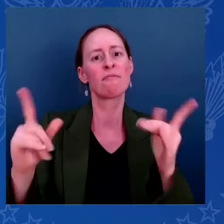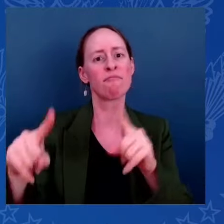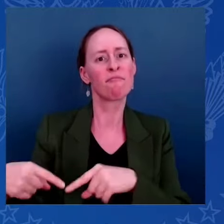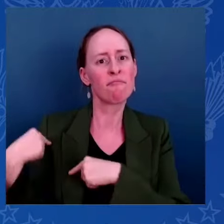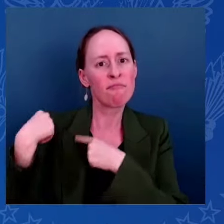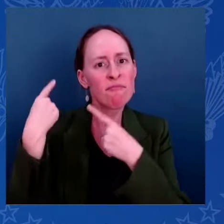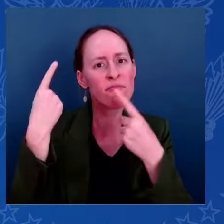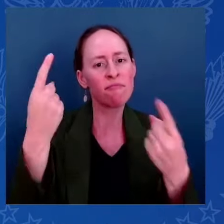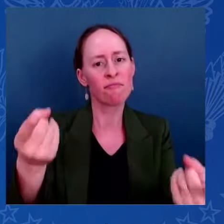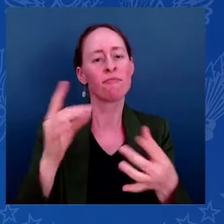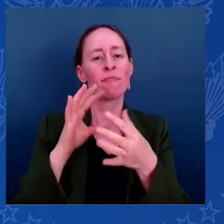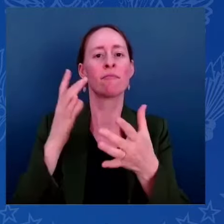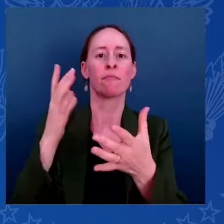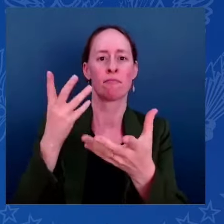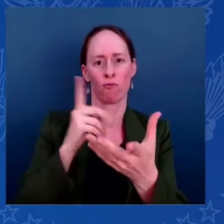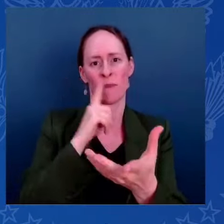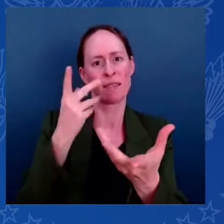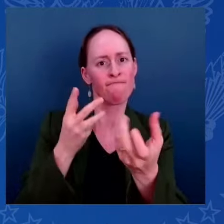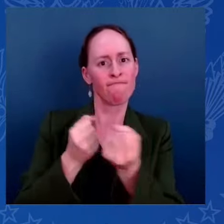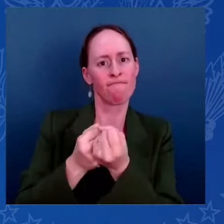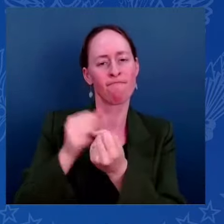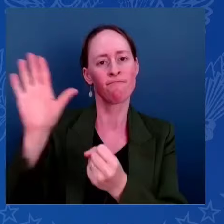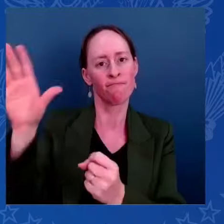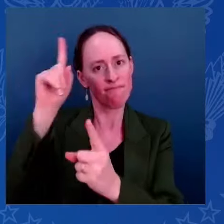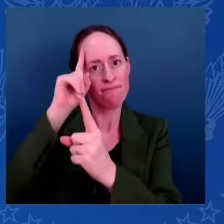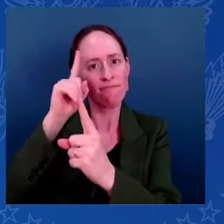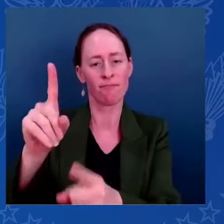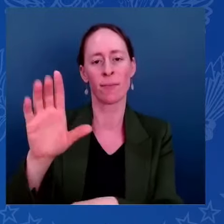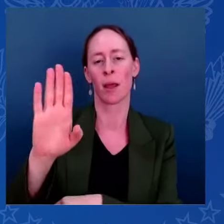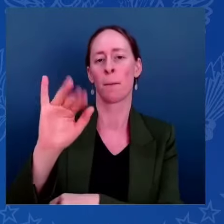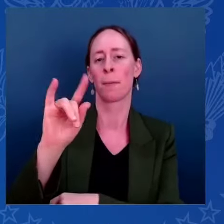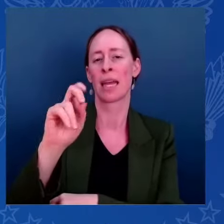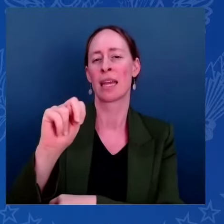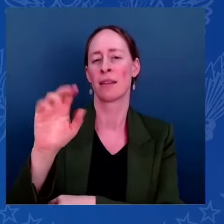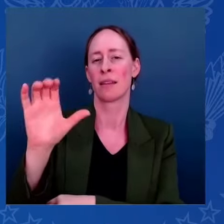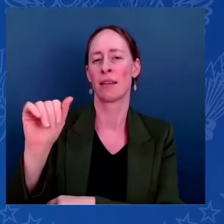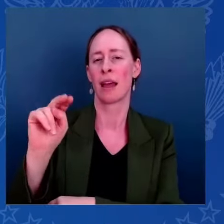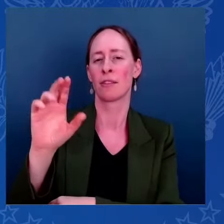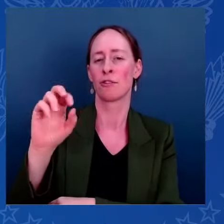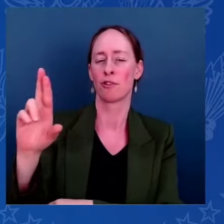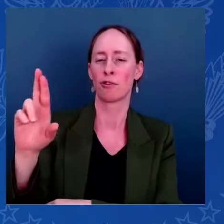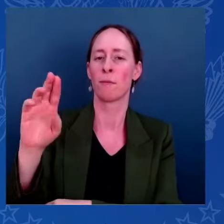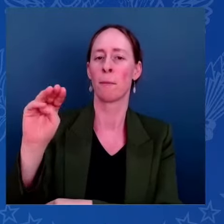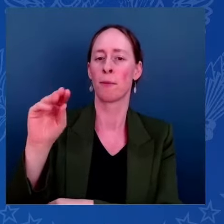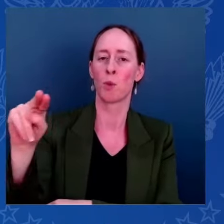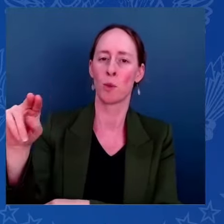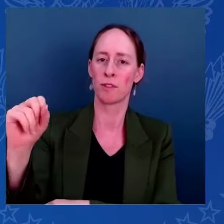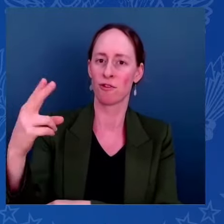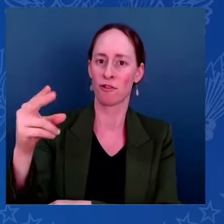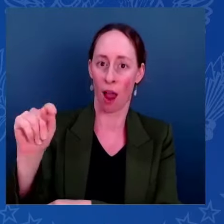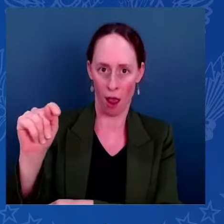Tulane professors Quincy Brown and Brian Suma, co-leaders in the ARPA-H funded project